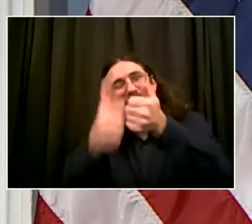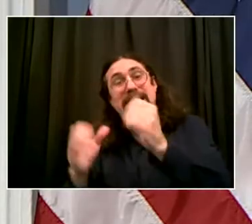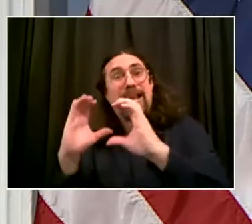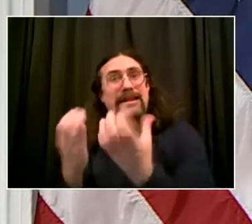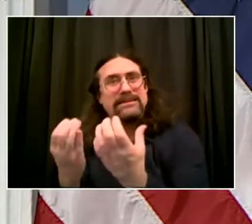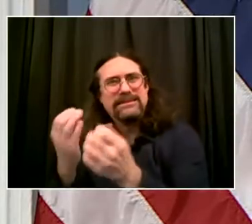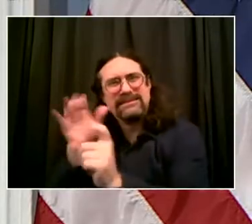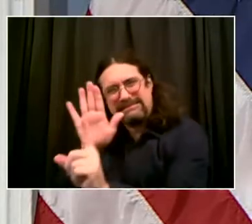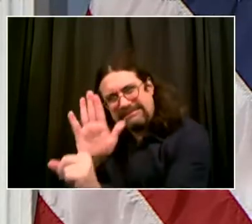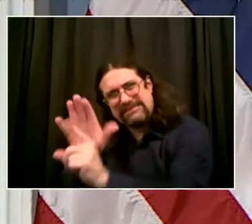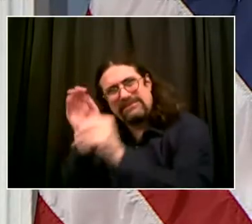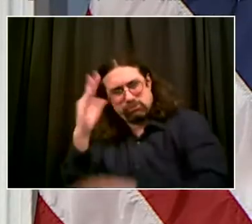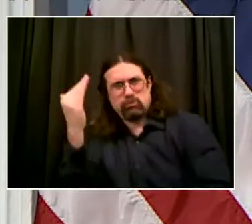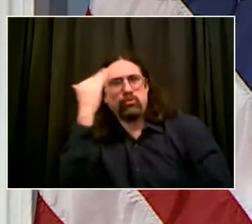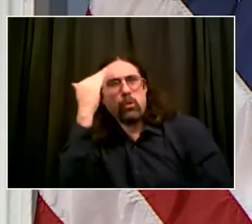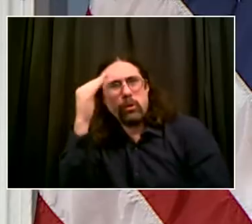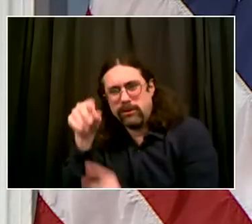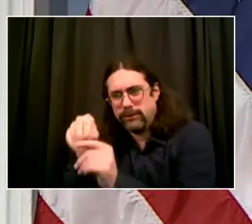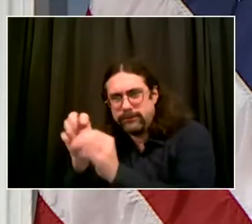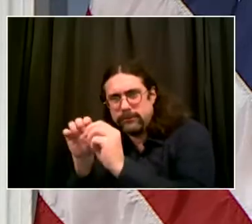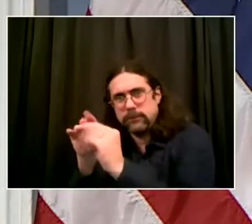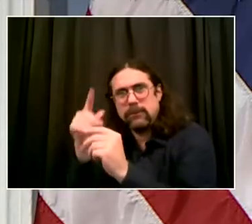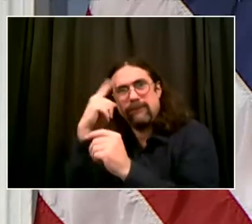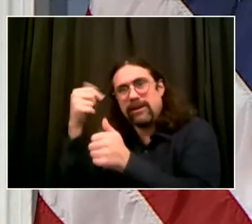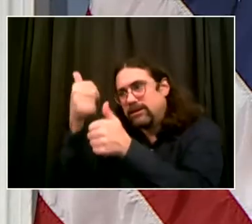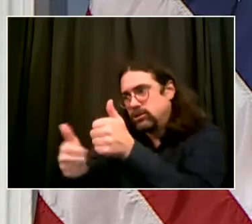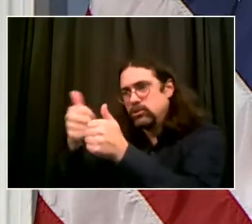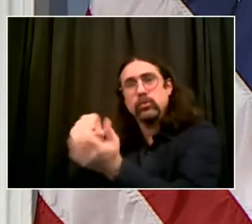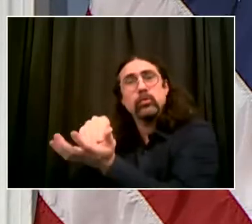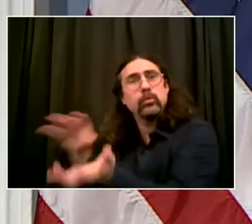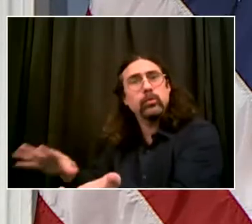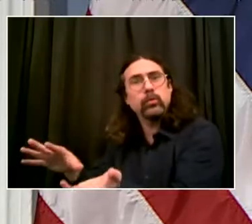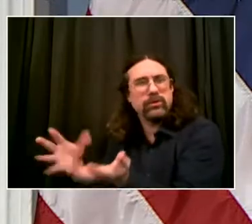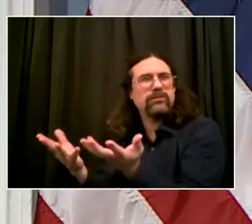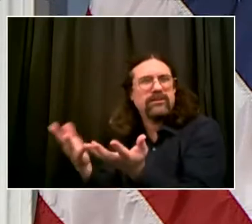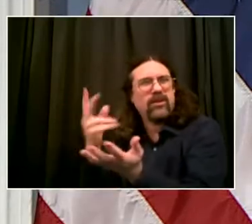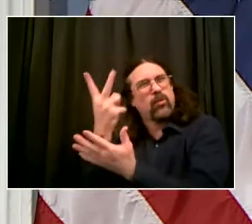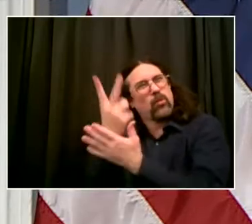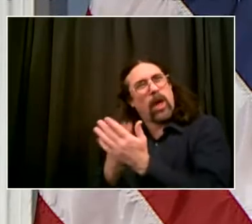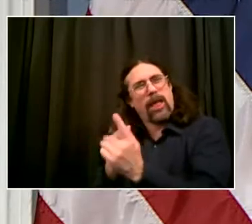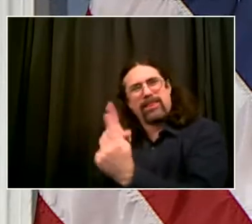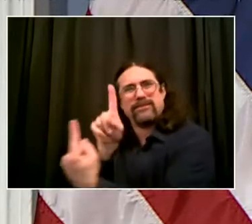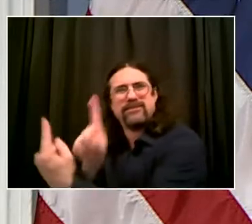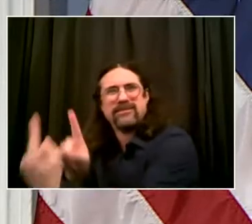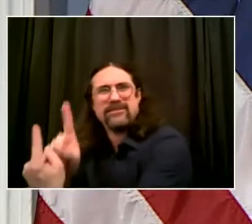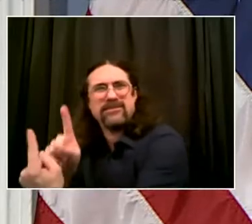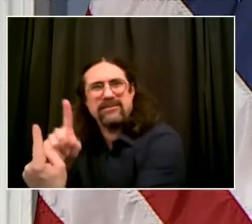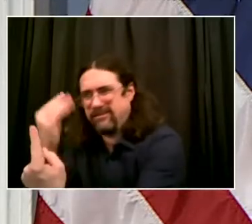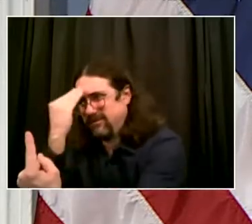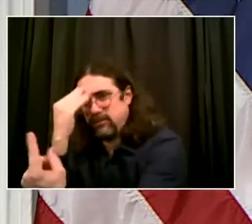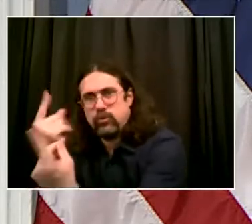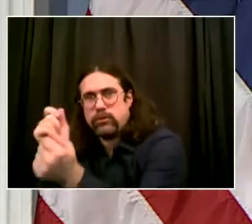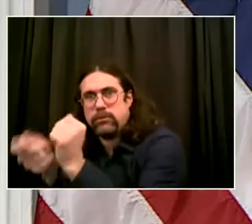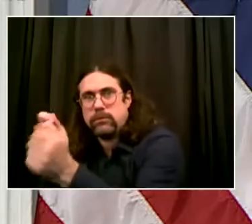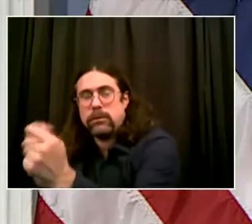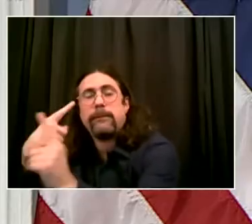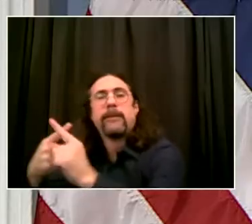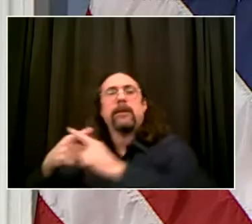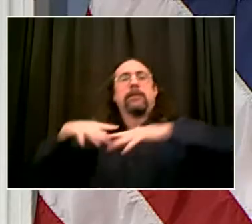OTHERS IN SCHOOLS, WORKING TWIH STUDENTS ON A DAY-TO-DAY